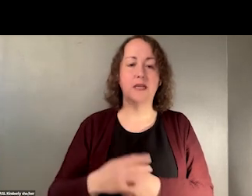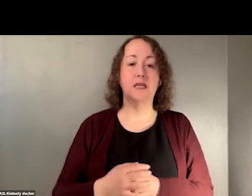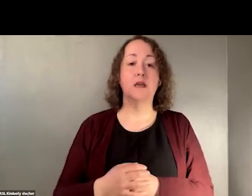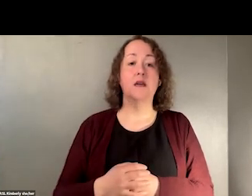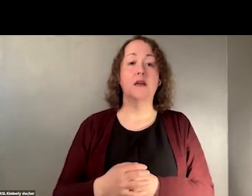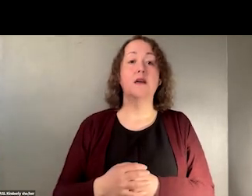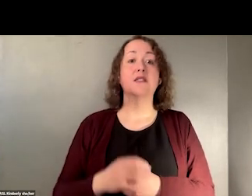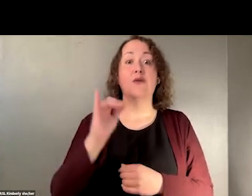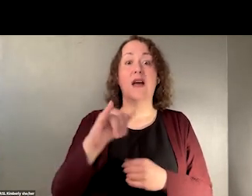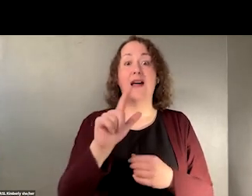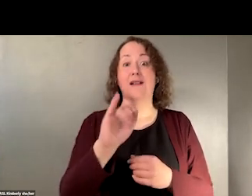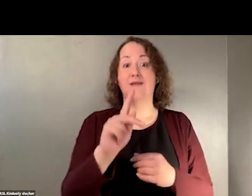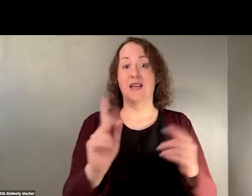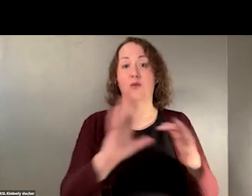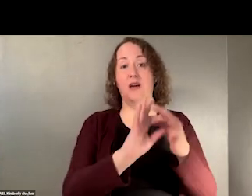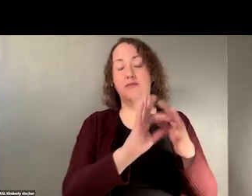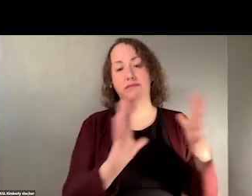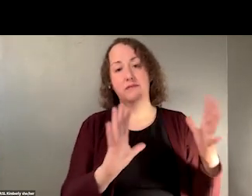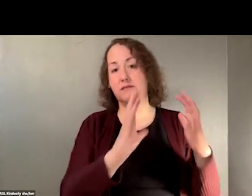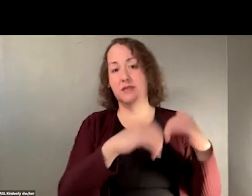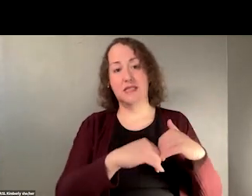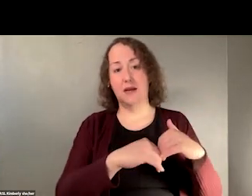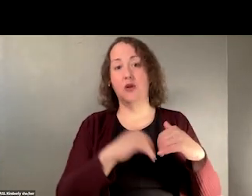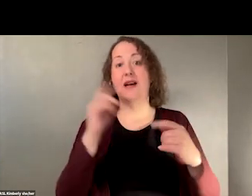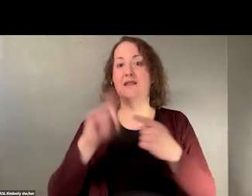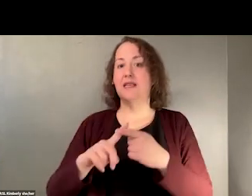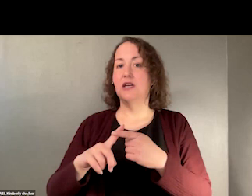until the five-minute, one-step, one-time process is complete.